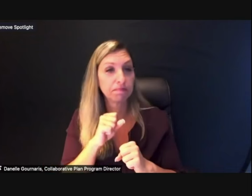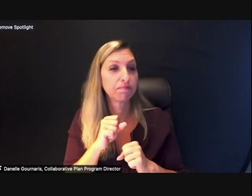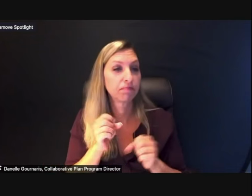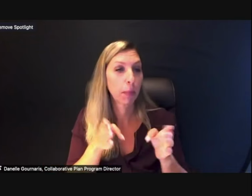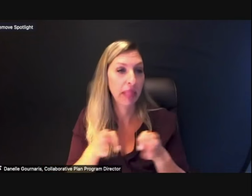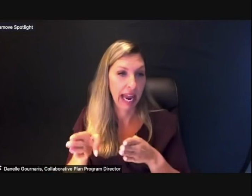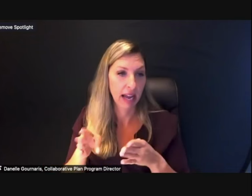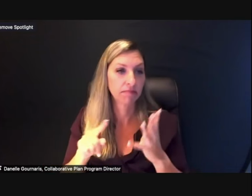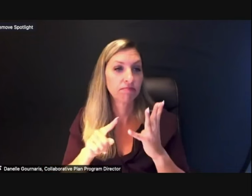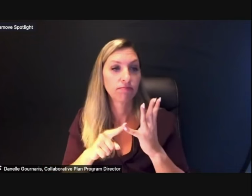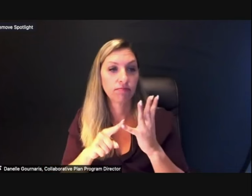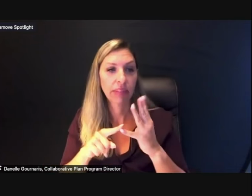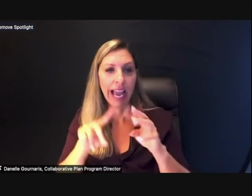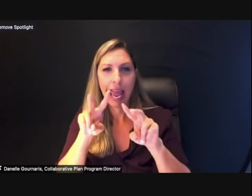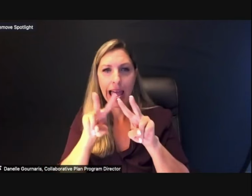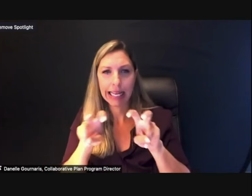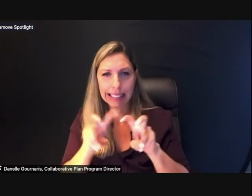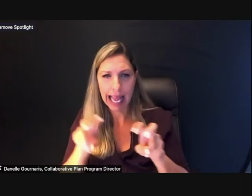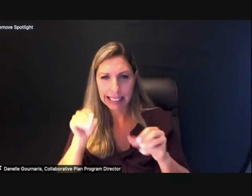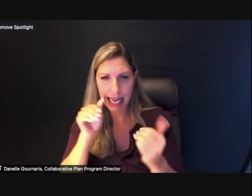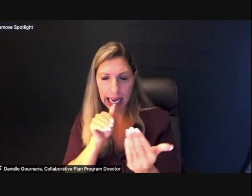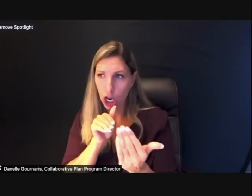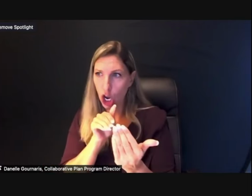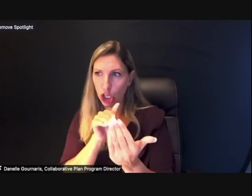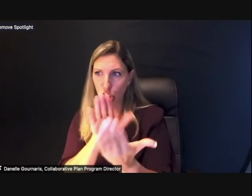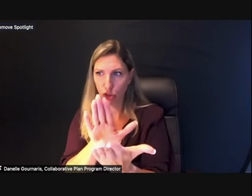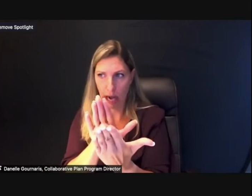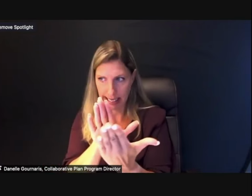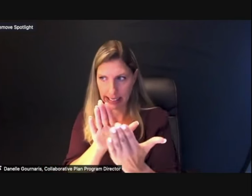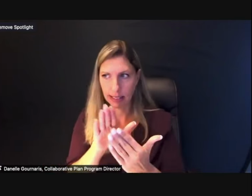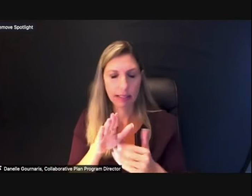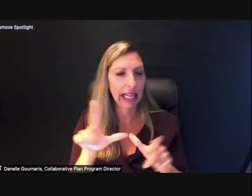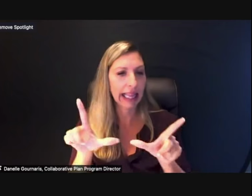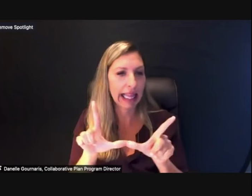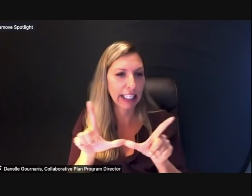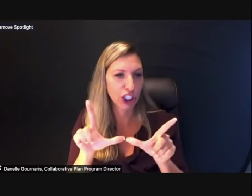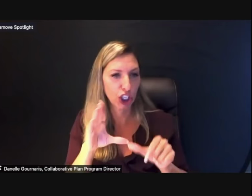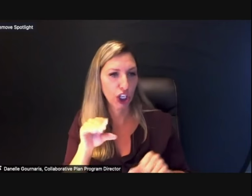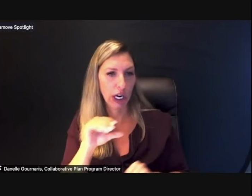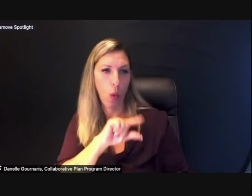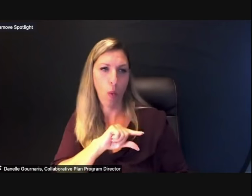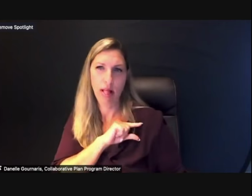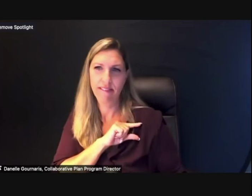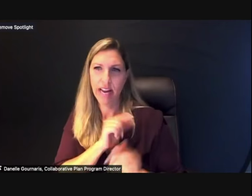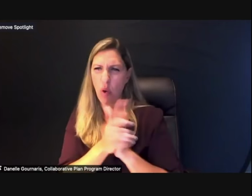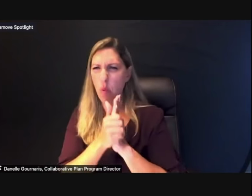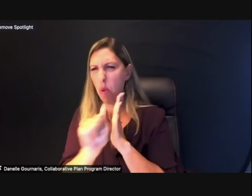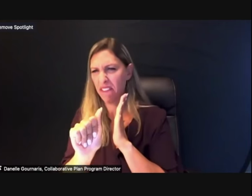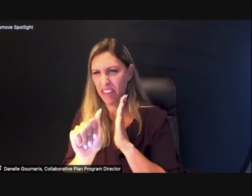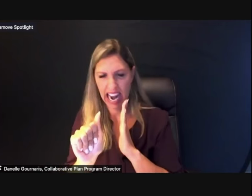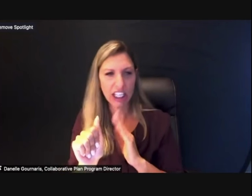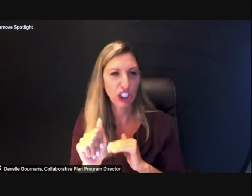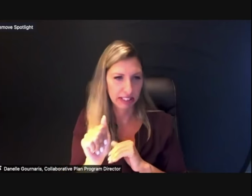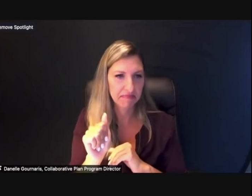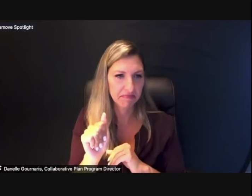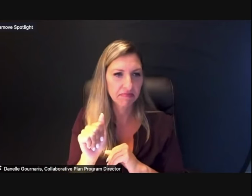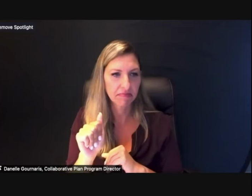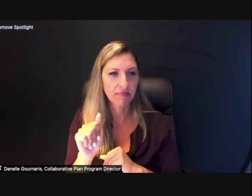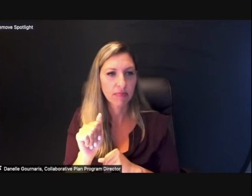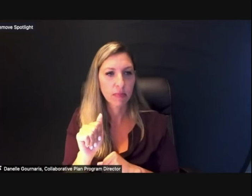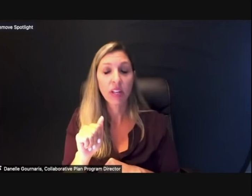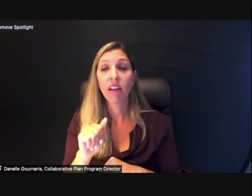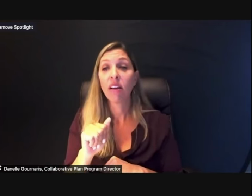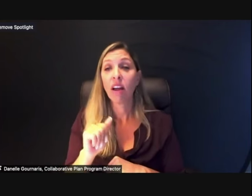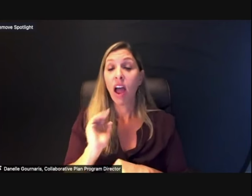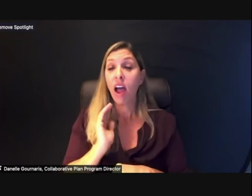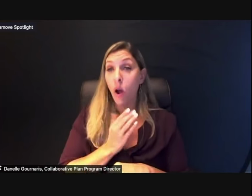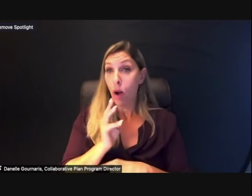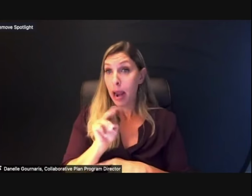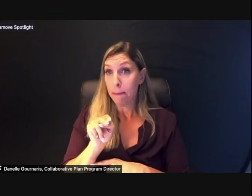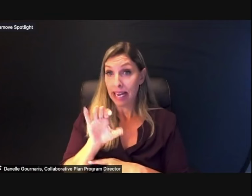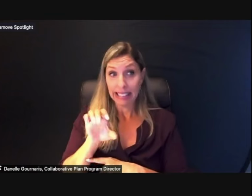The fourth strategy under the Collaborative Plan is to assess and address licensure and qualifications.